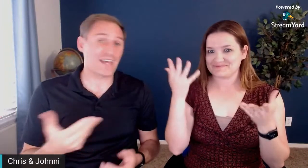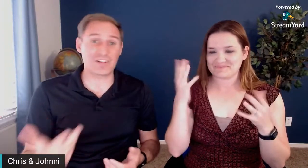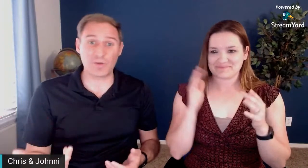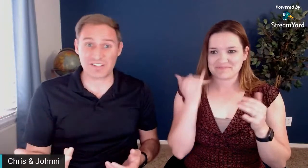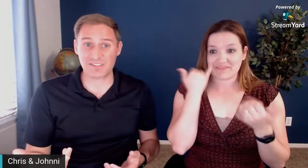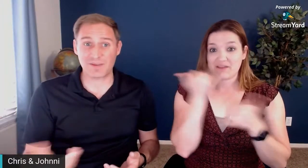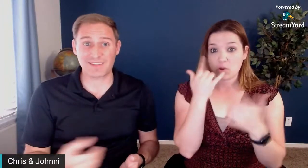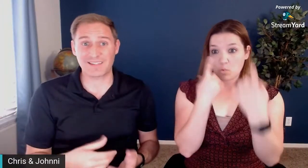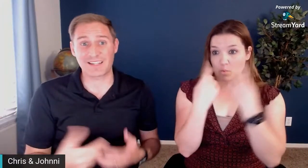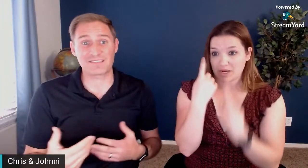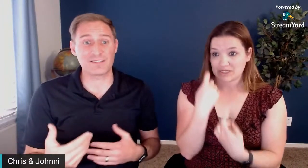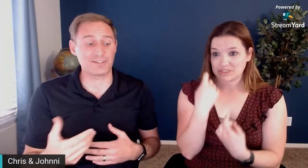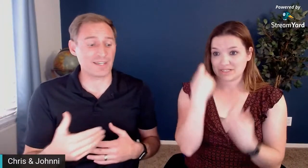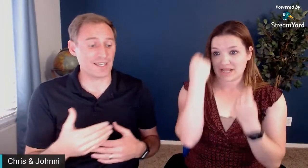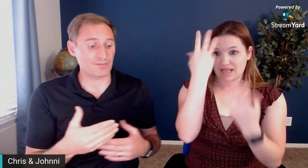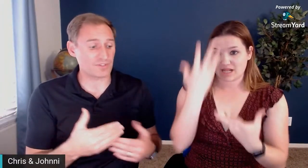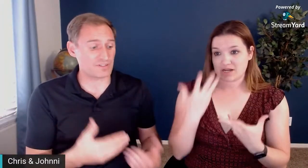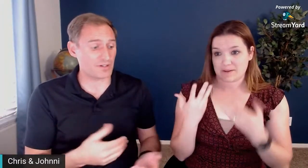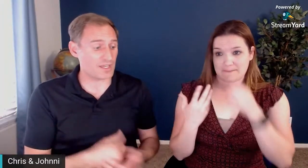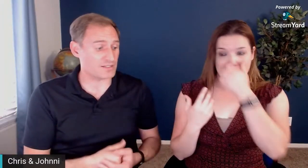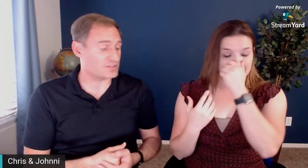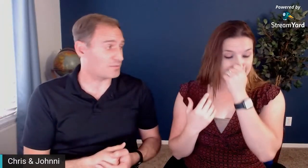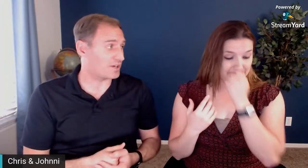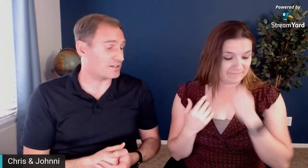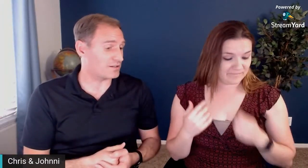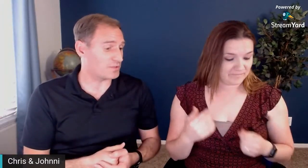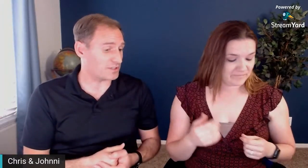you have any questions about that let us know and we'll just go ahead and jump right into the book